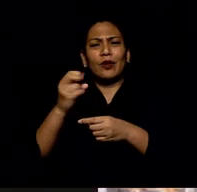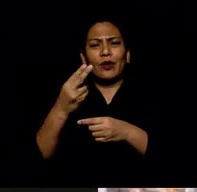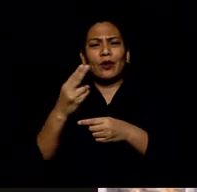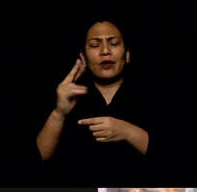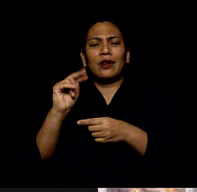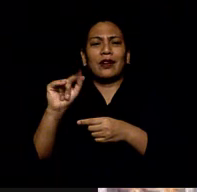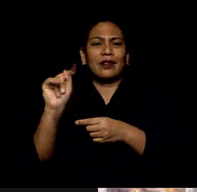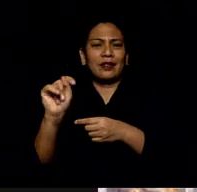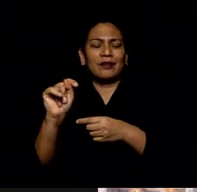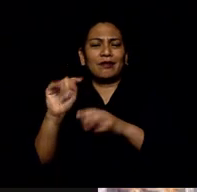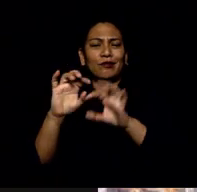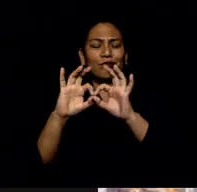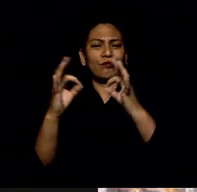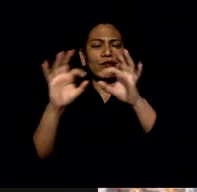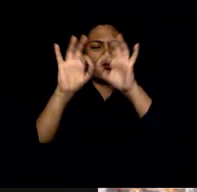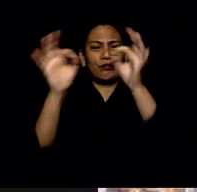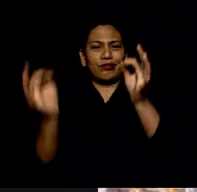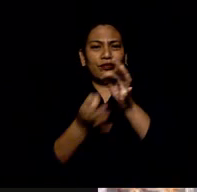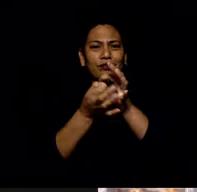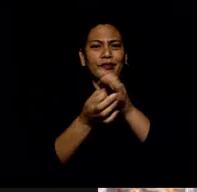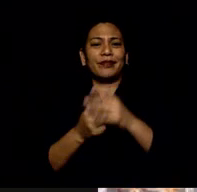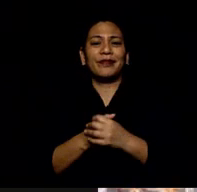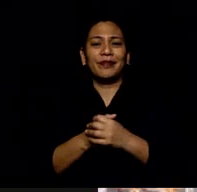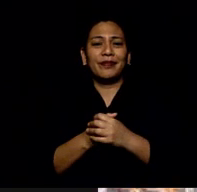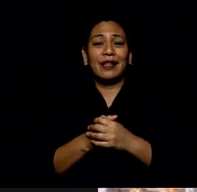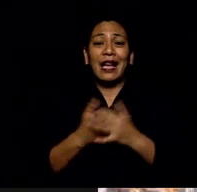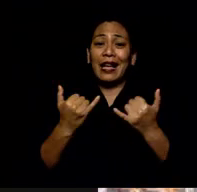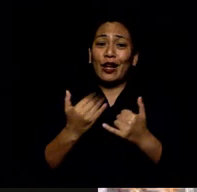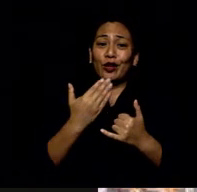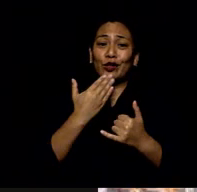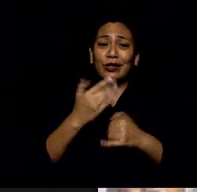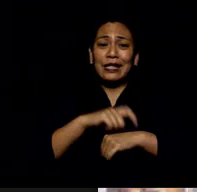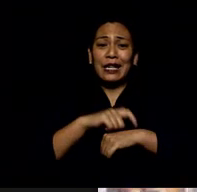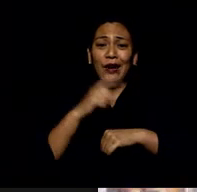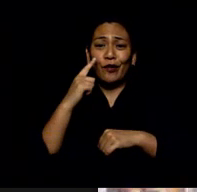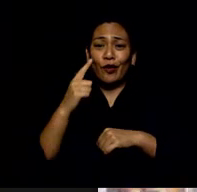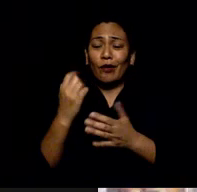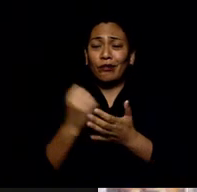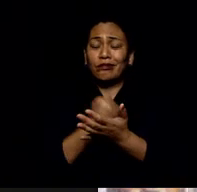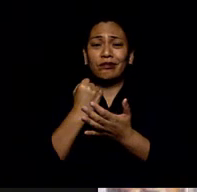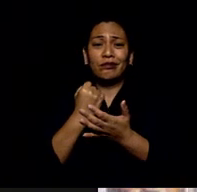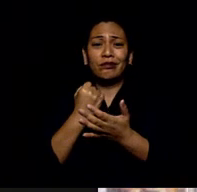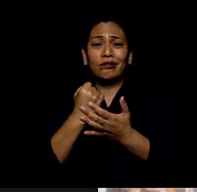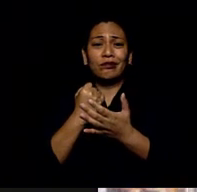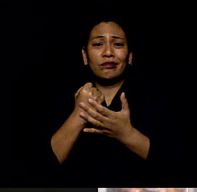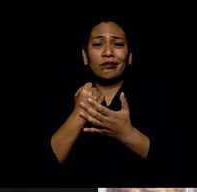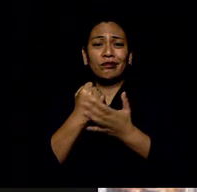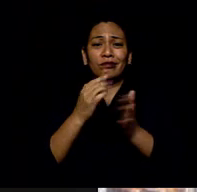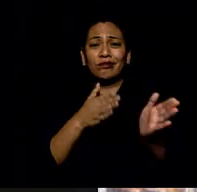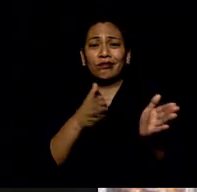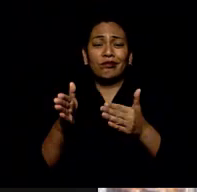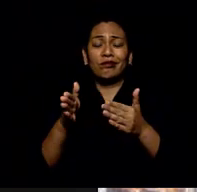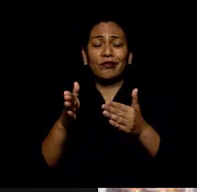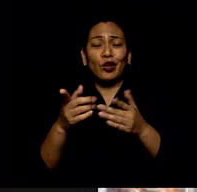So, um, I guess now is a good time to, um, to shift to Q & A's.